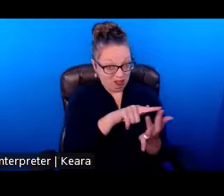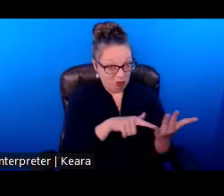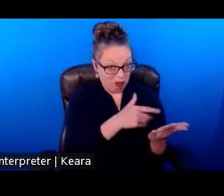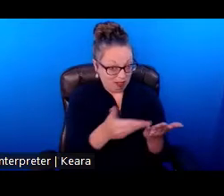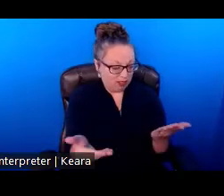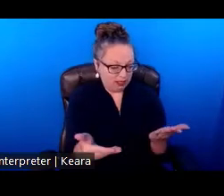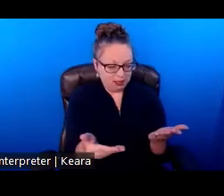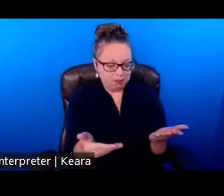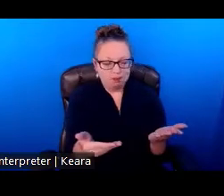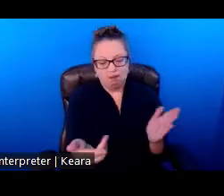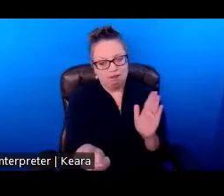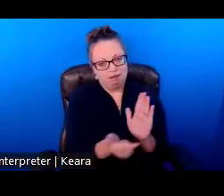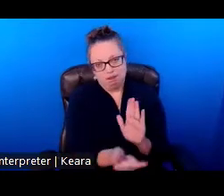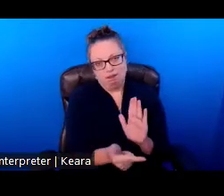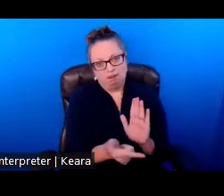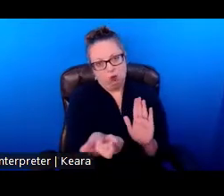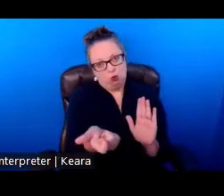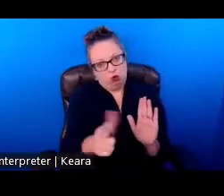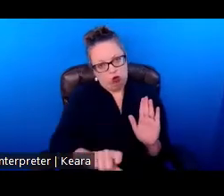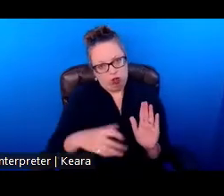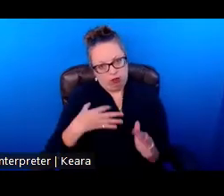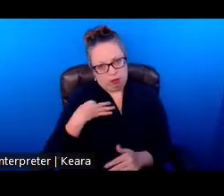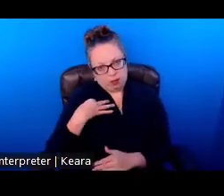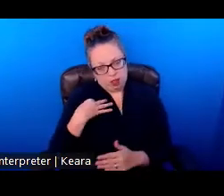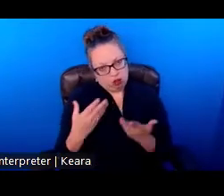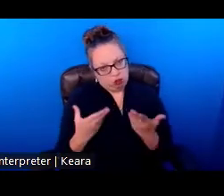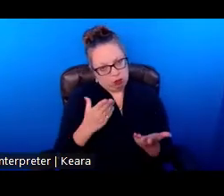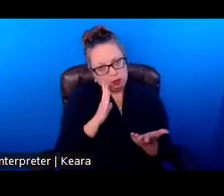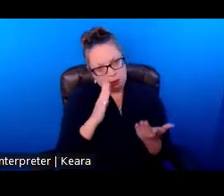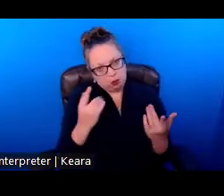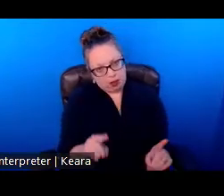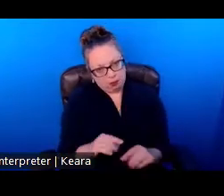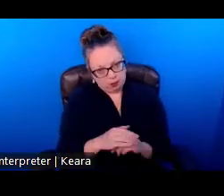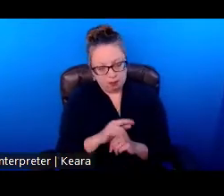for this type of identifying information to be edited out of the work sample, it cannot